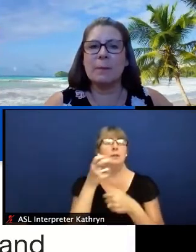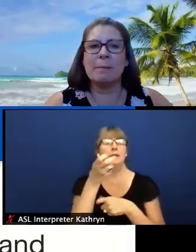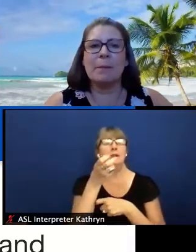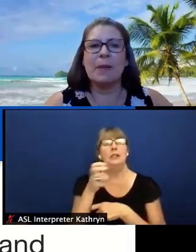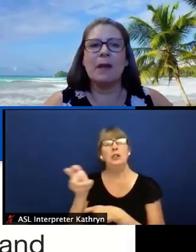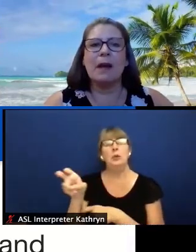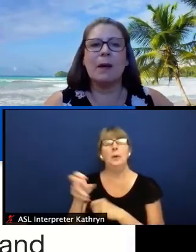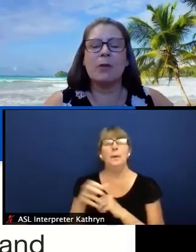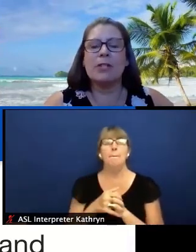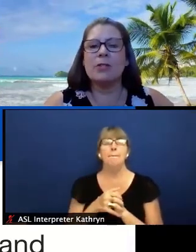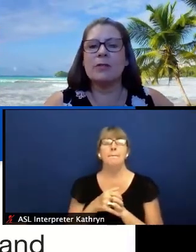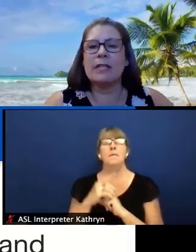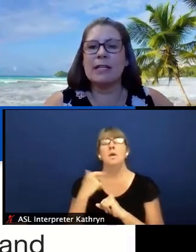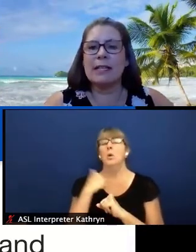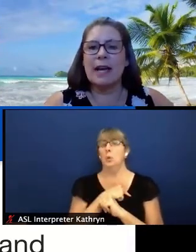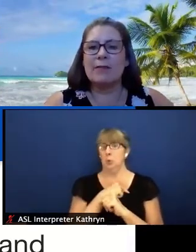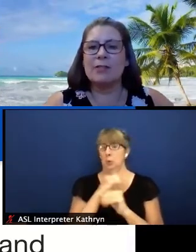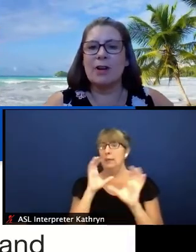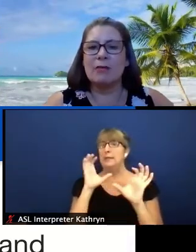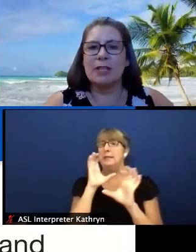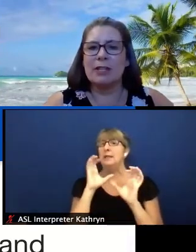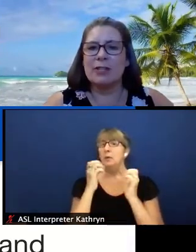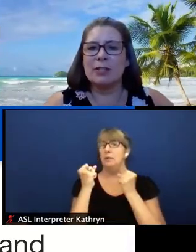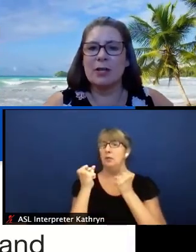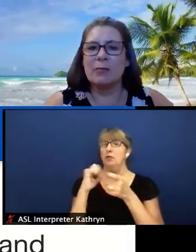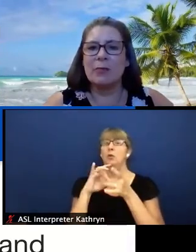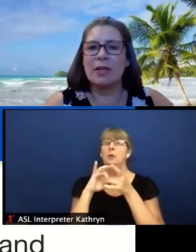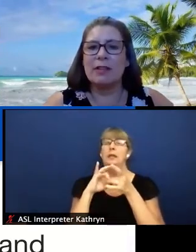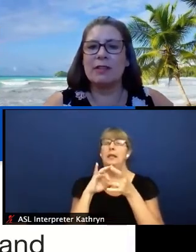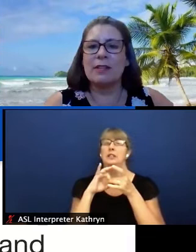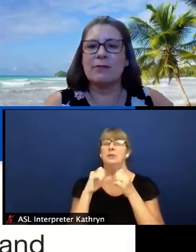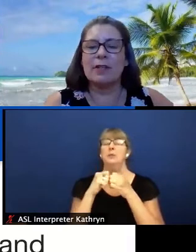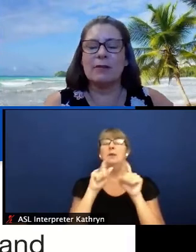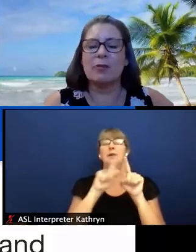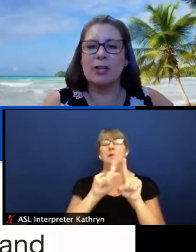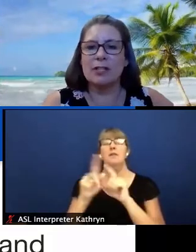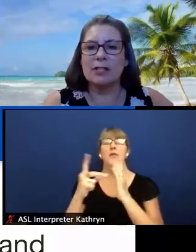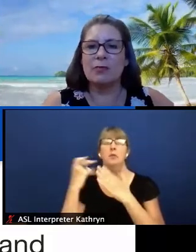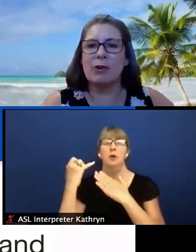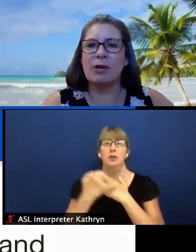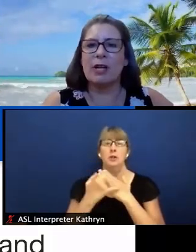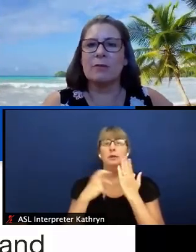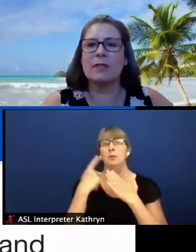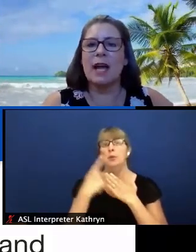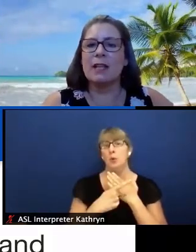And we do seek to have a strong relationship with different projects and programs at the